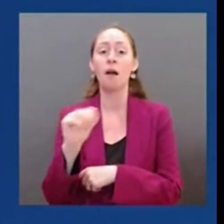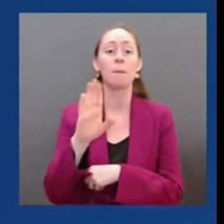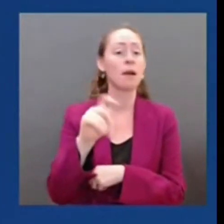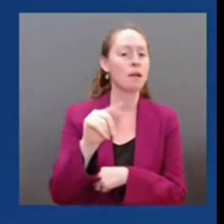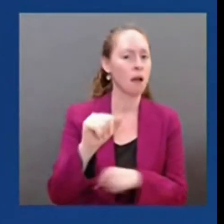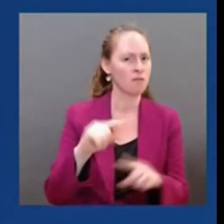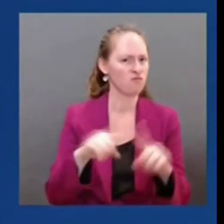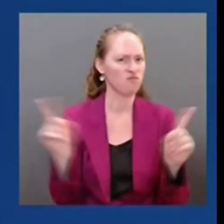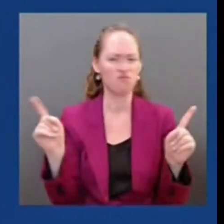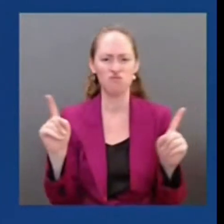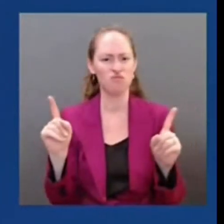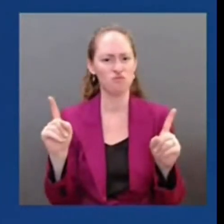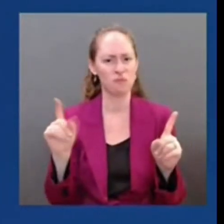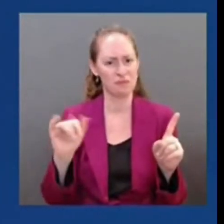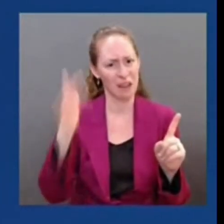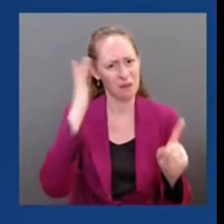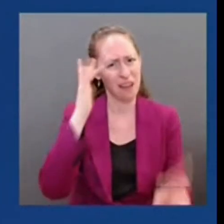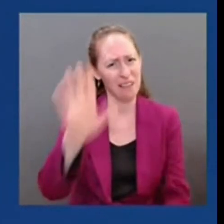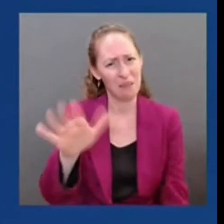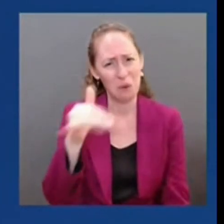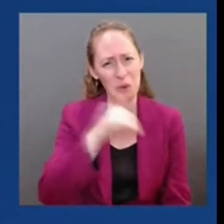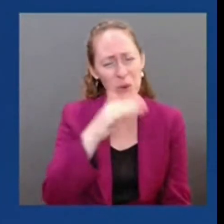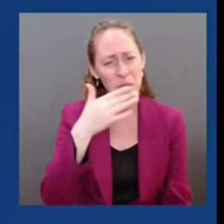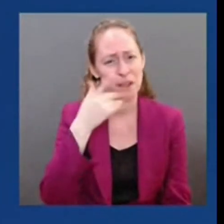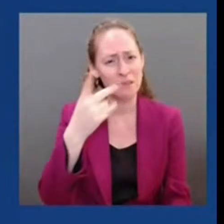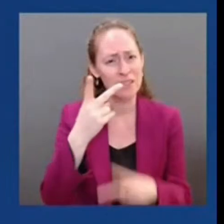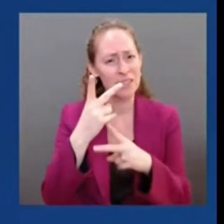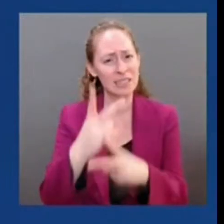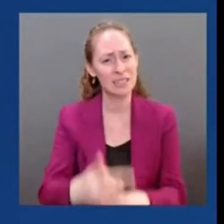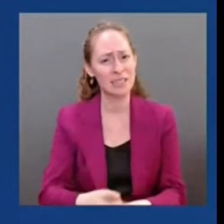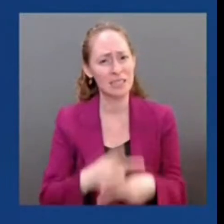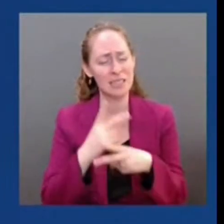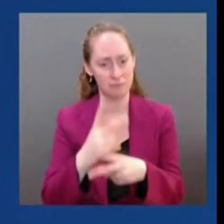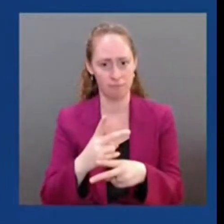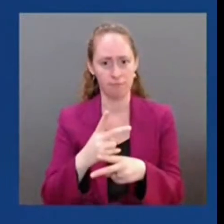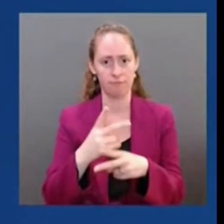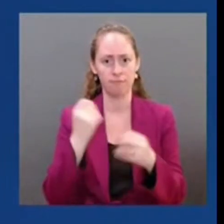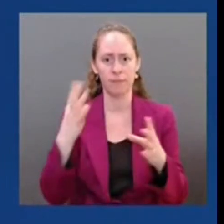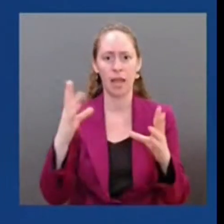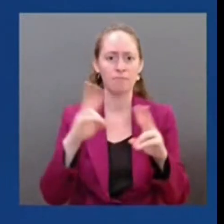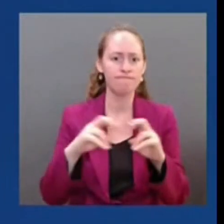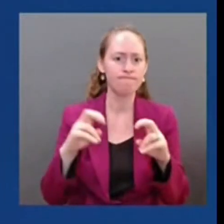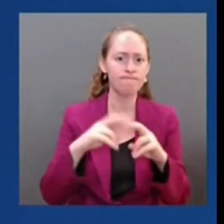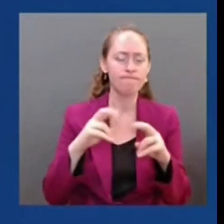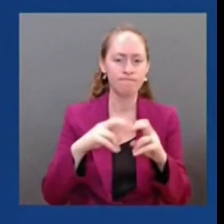BETA, WHICH IS THE REASON WHY